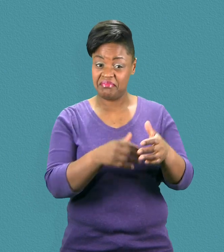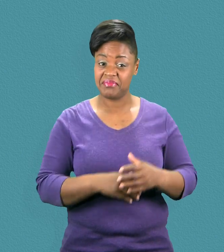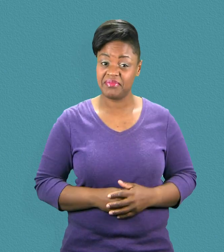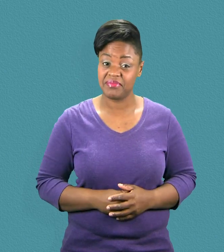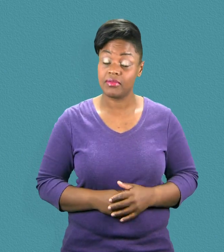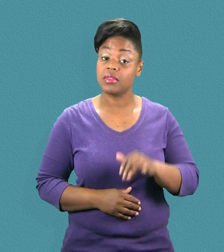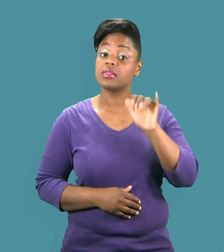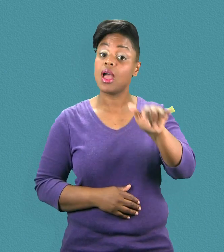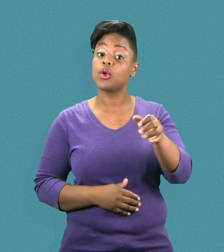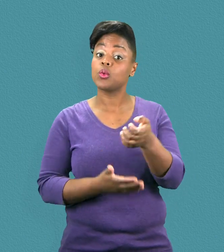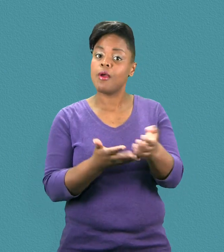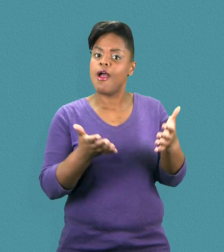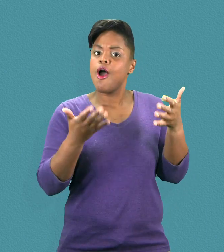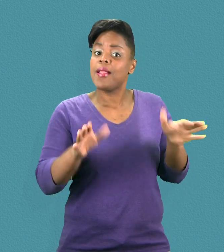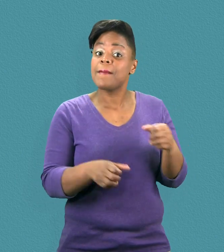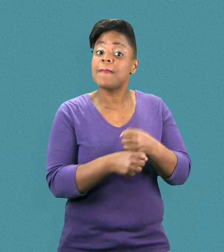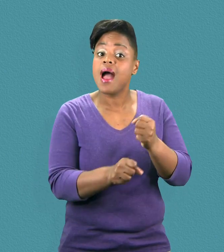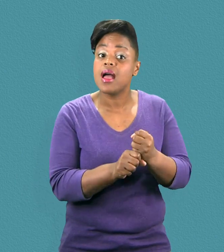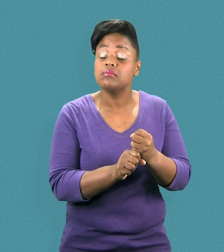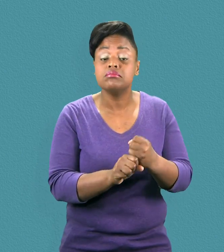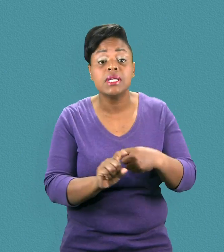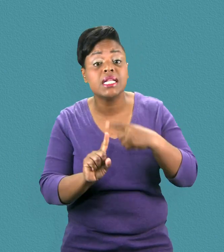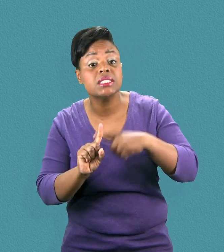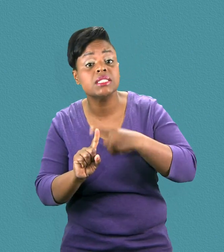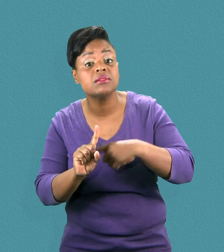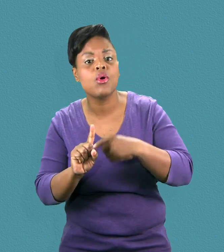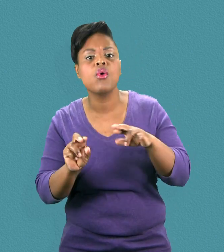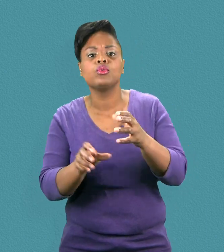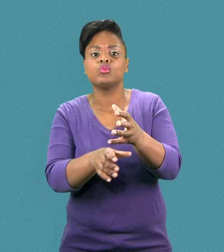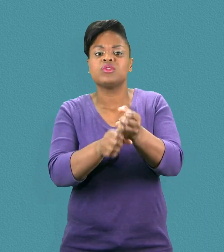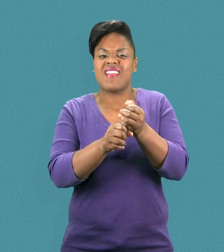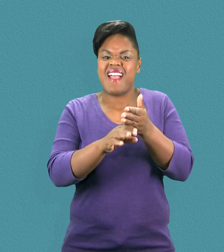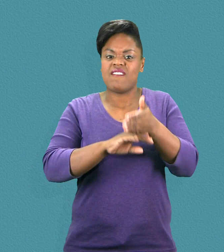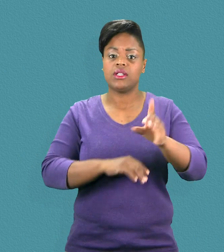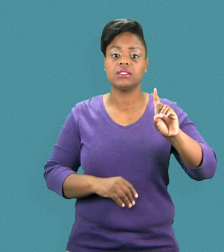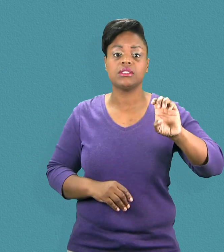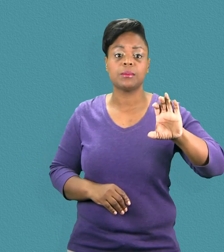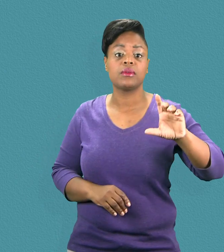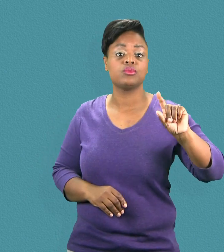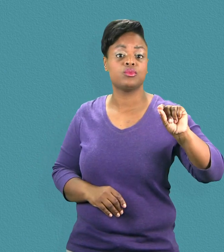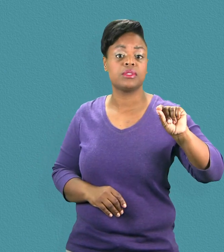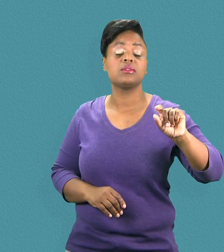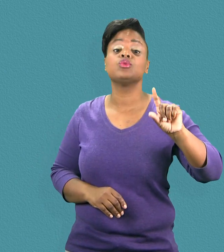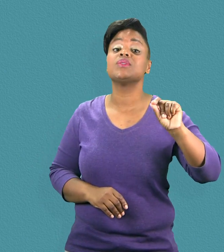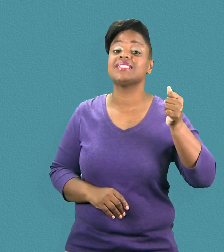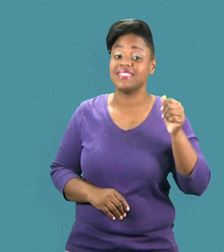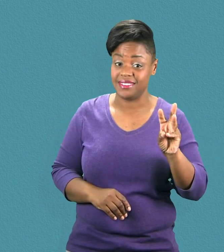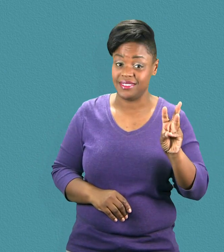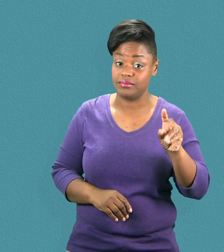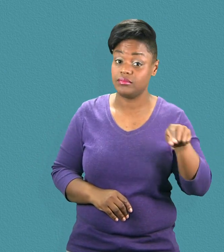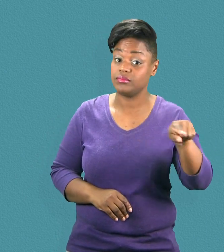and was manufactured, leased, or requested after December 20, 2016,